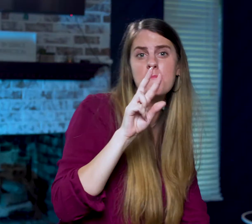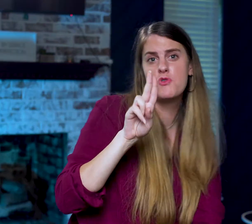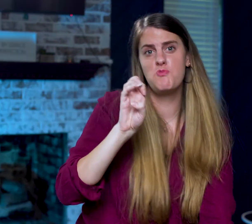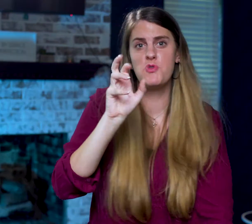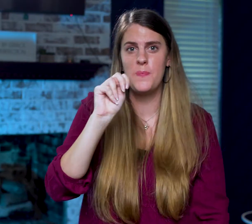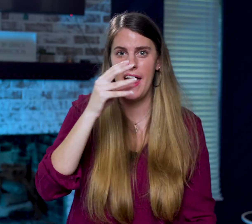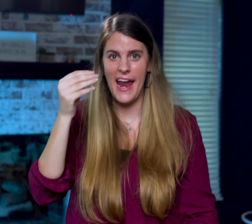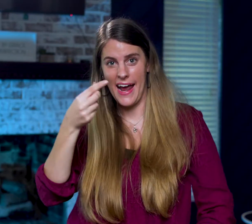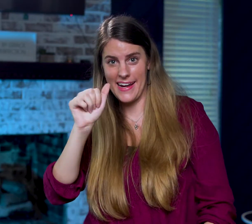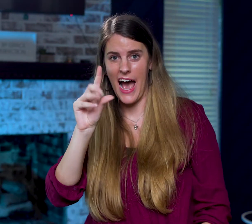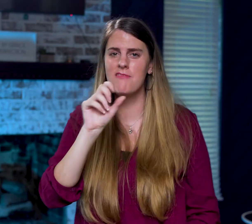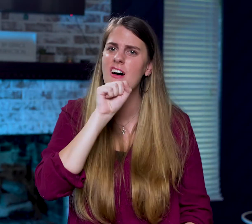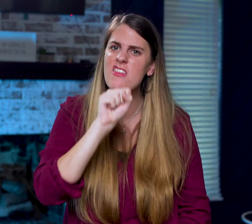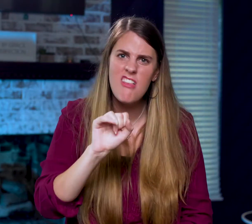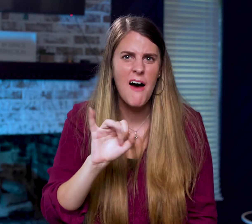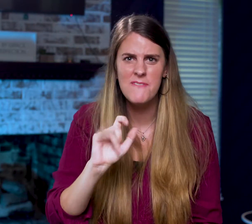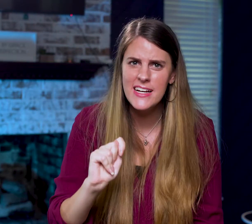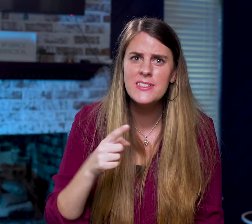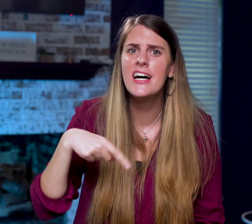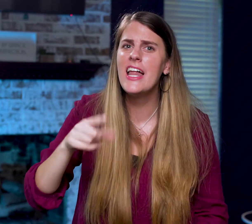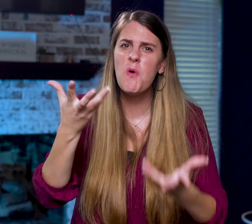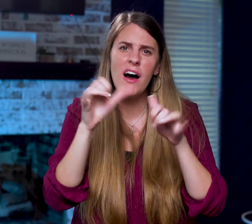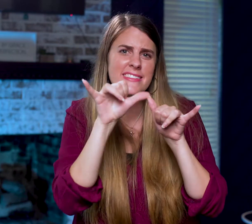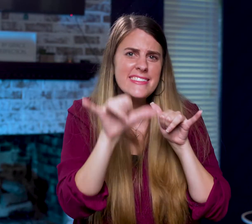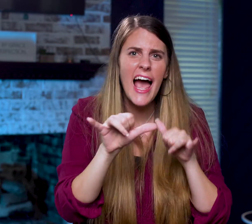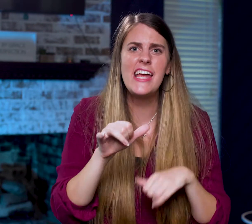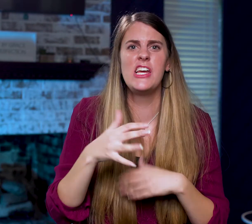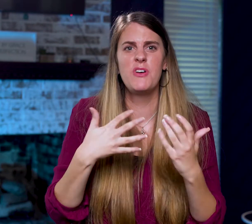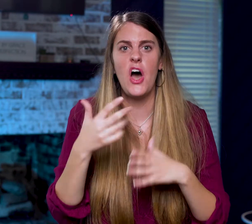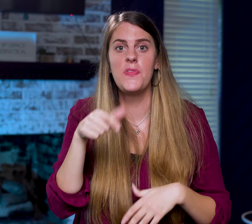Reuben and Gad, love it. They want to stay,